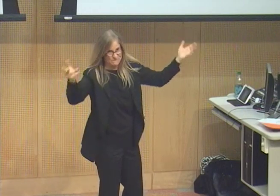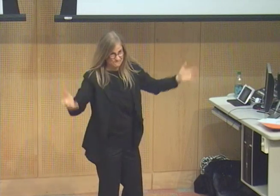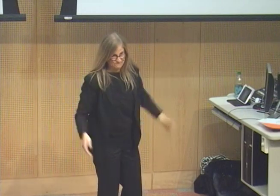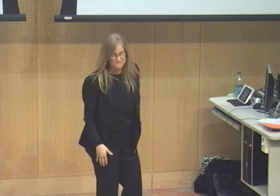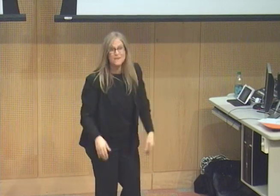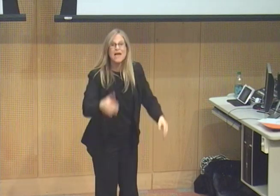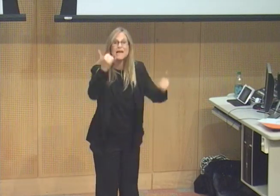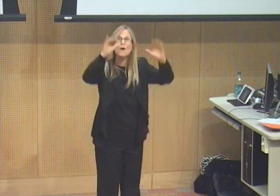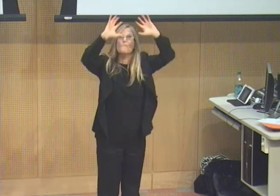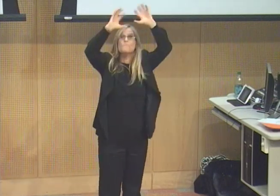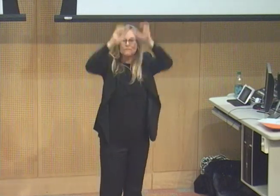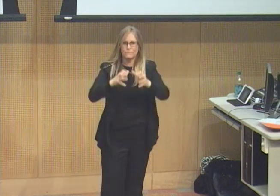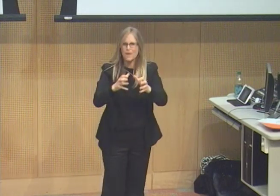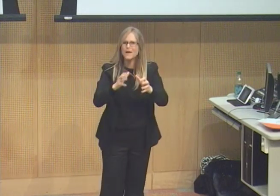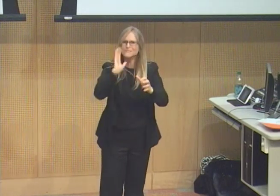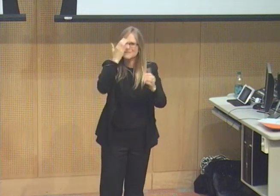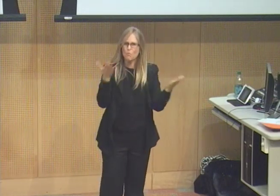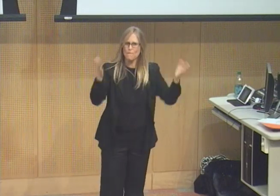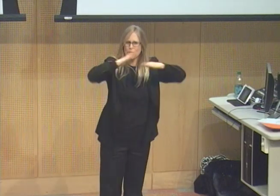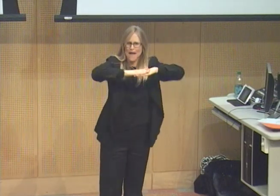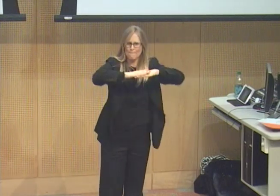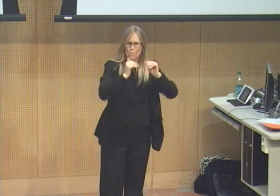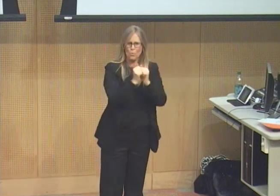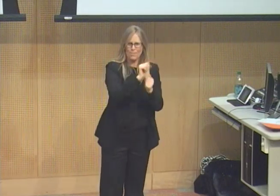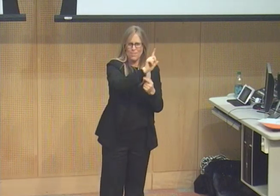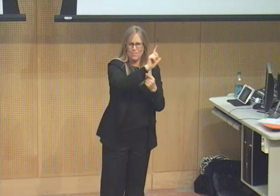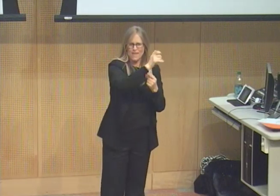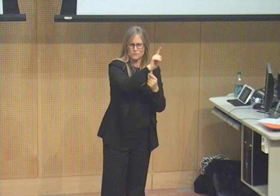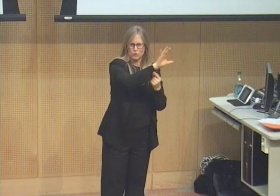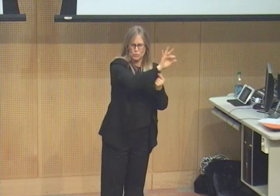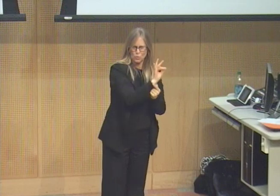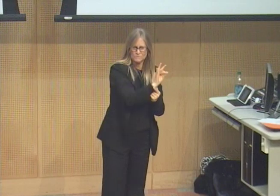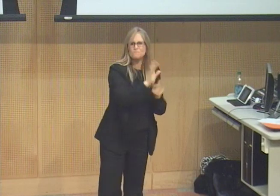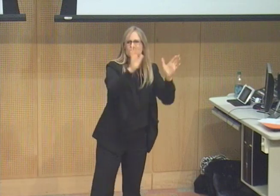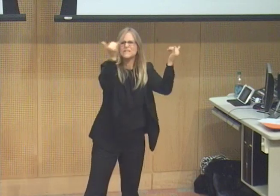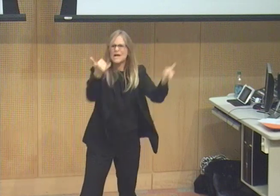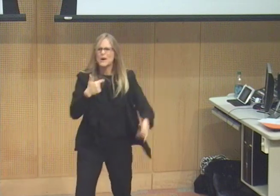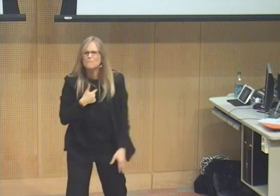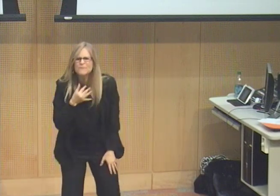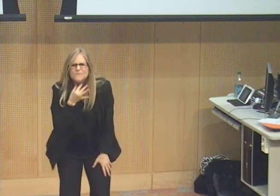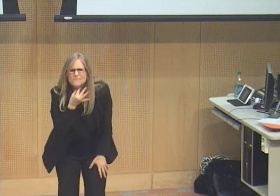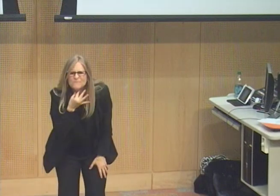so that is an example of the implication analysis that I did on these articles.